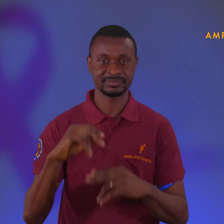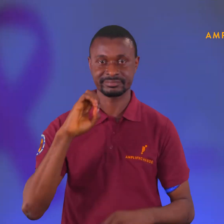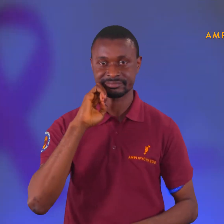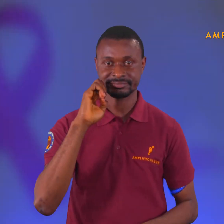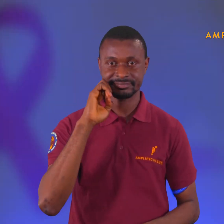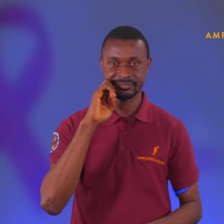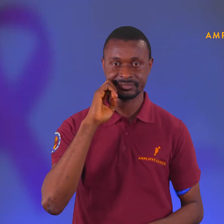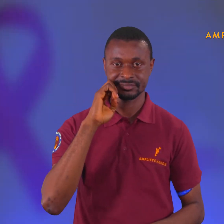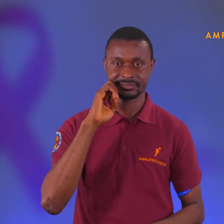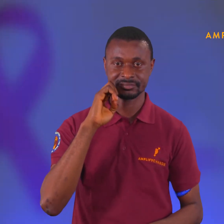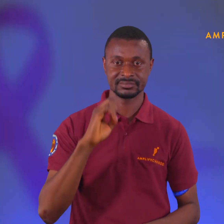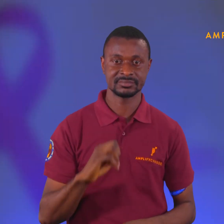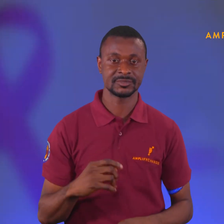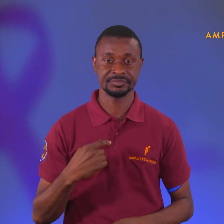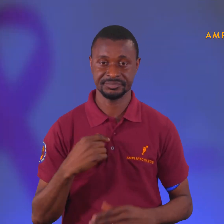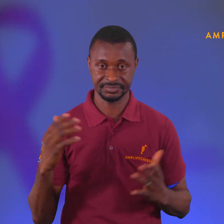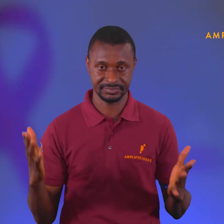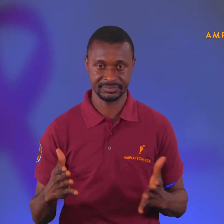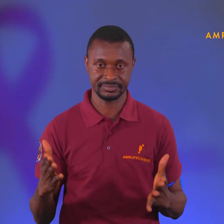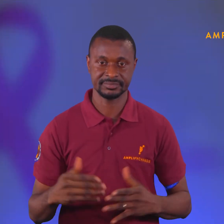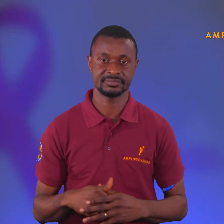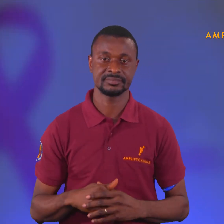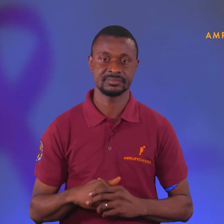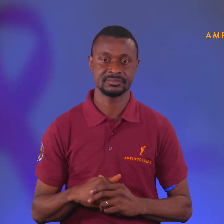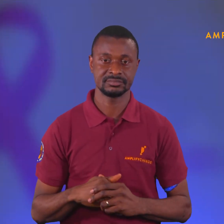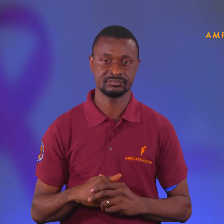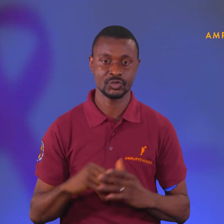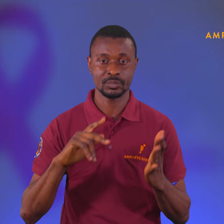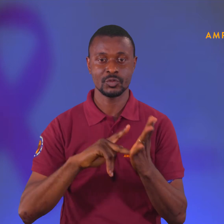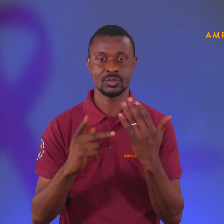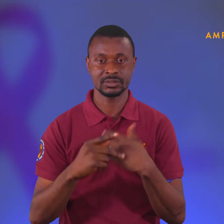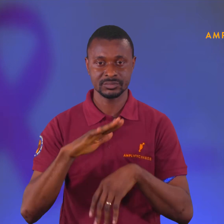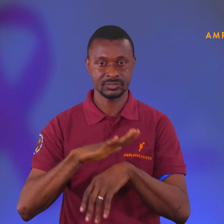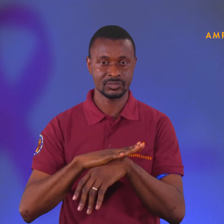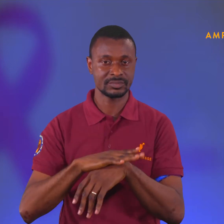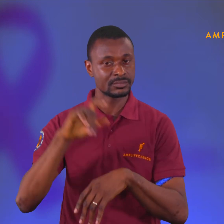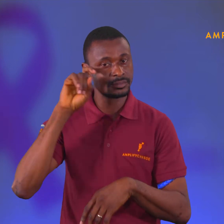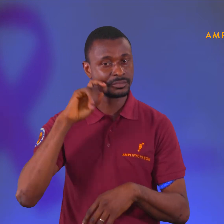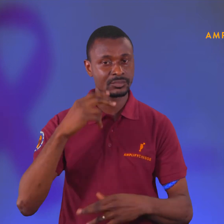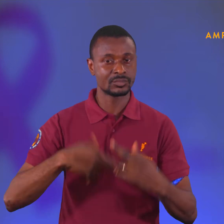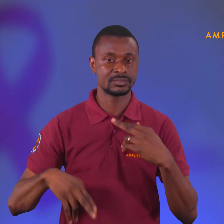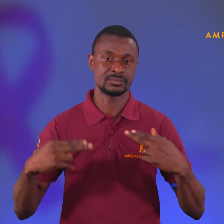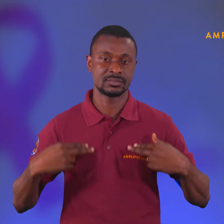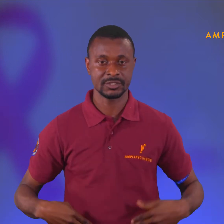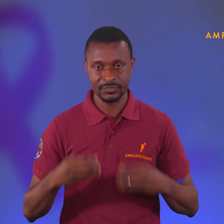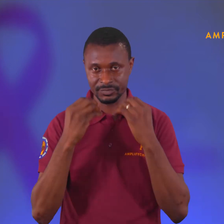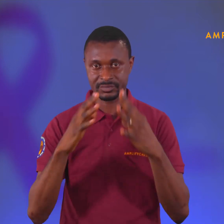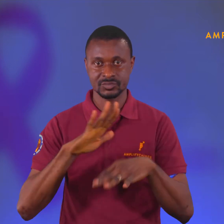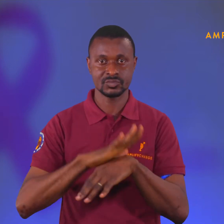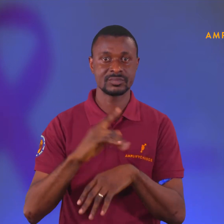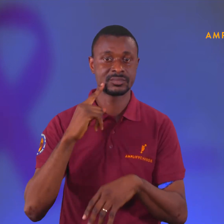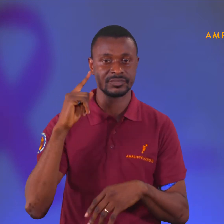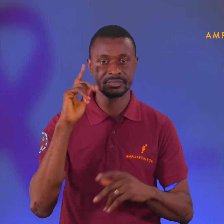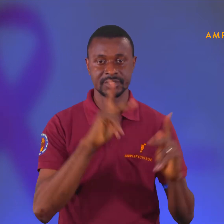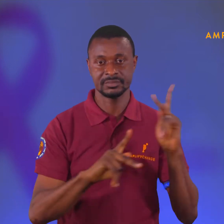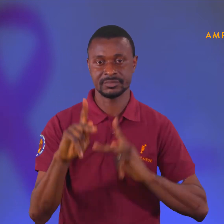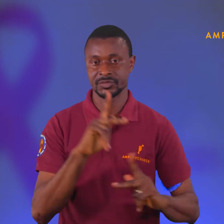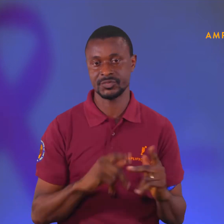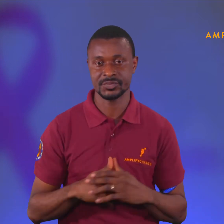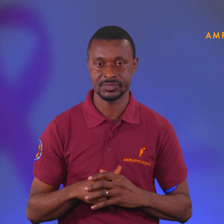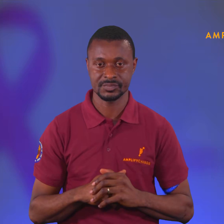My name is Eric. I will be presenting Question and Answer session on STI/STD, Sexual Reproductive Health for Deaf Adolescents.